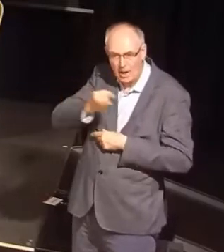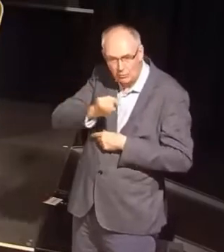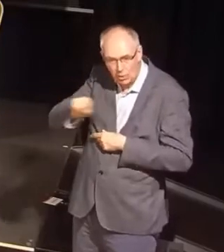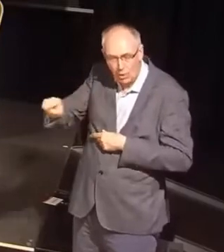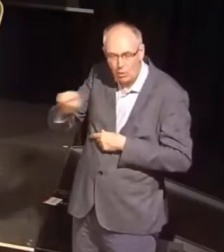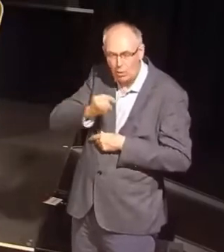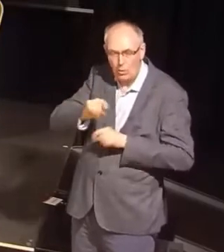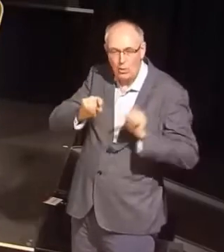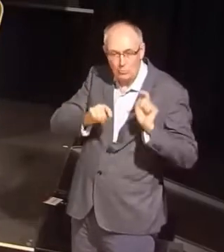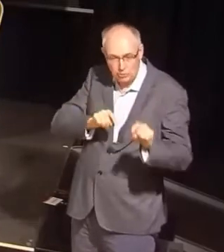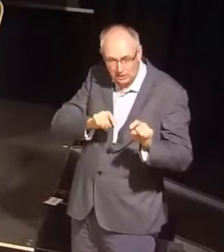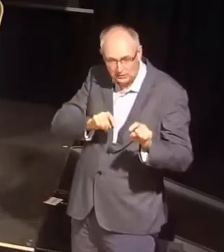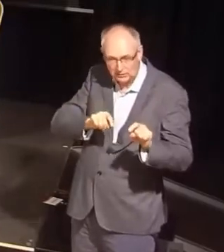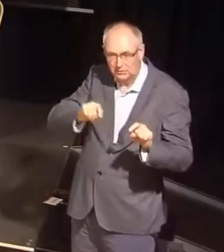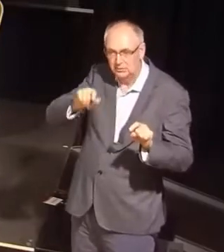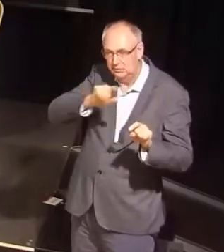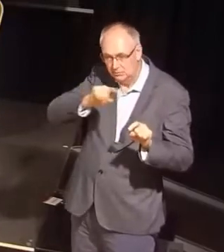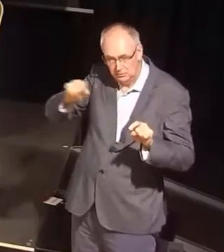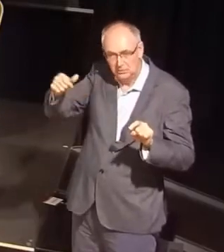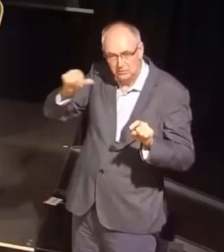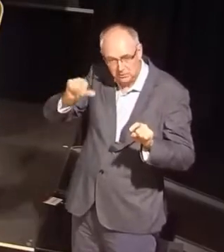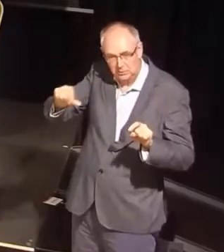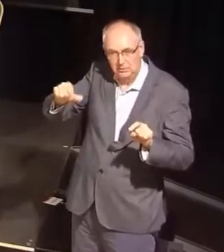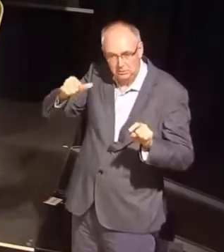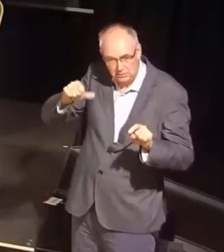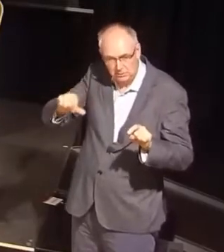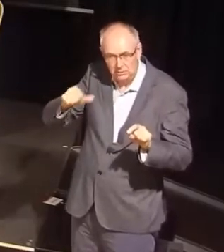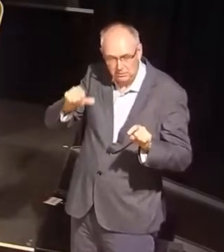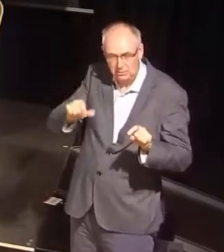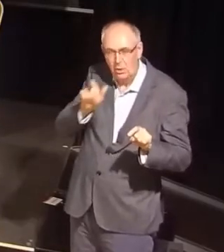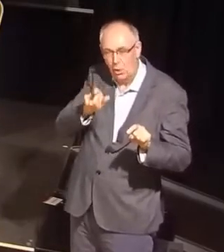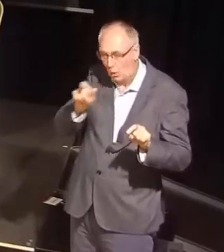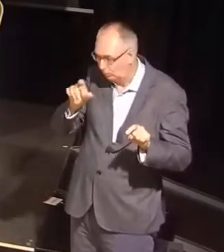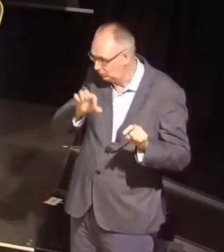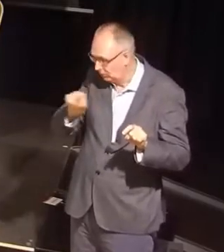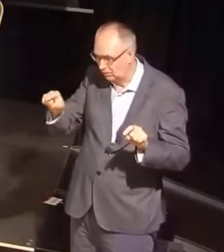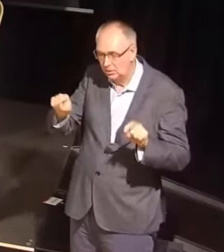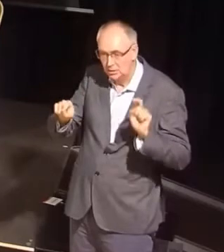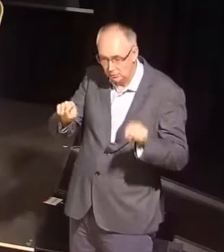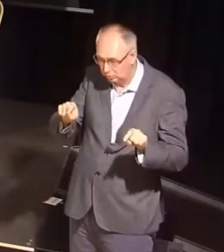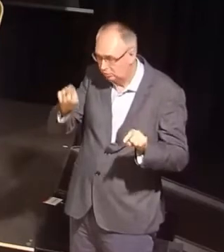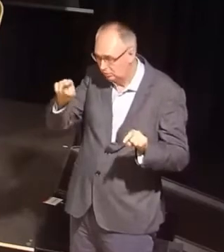it will then go through each option in that row, you press again, you've selected your first word.